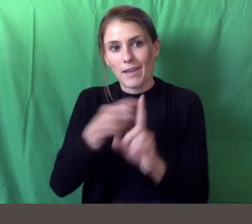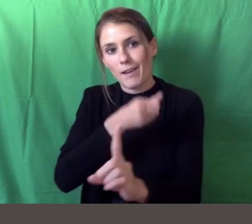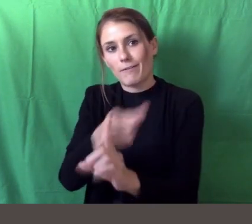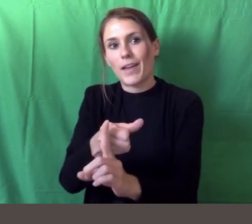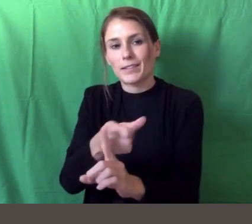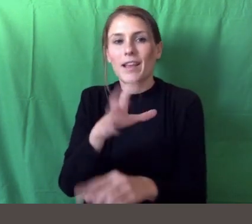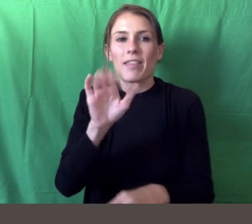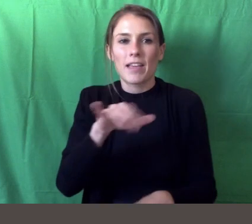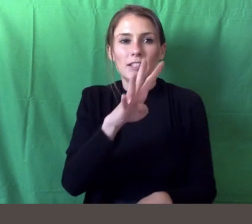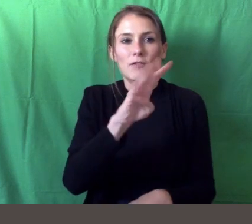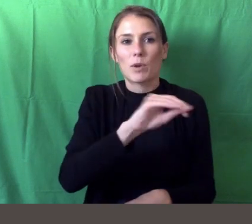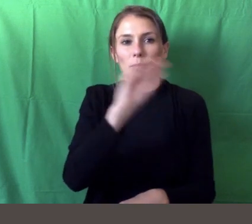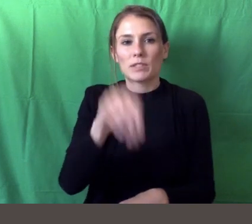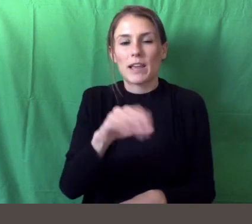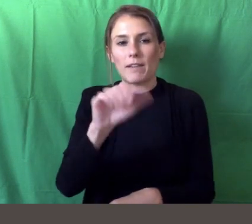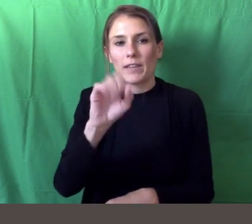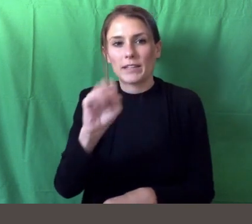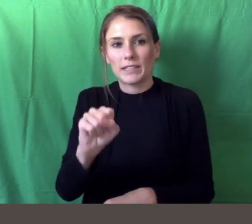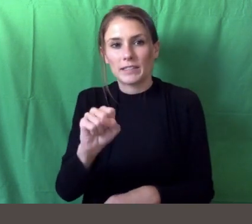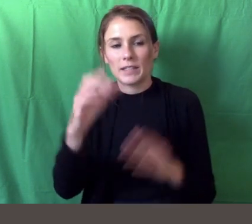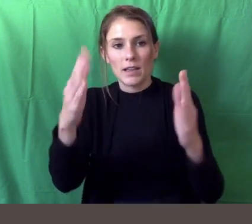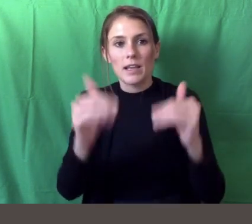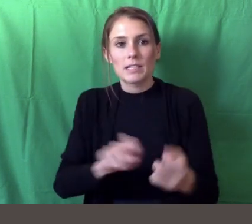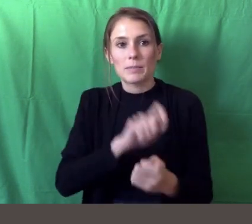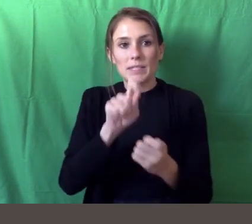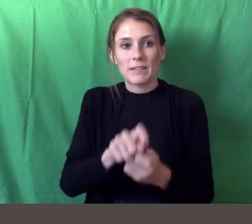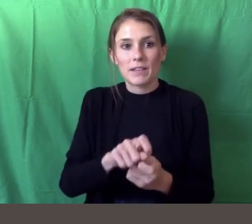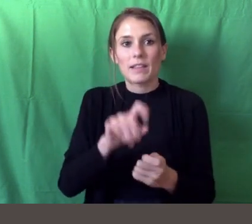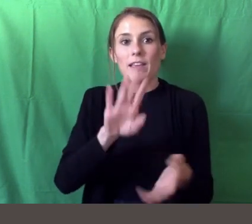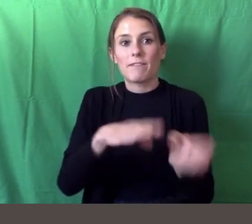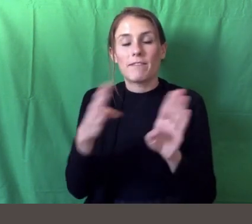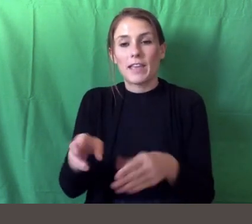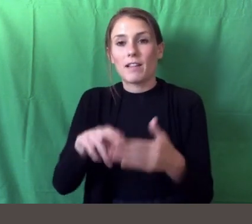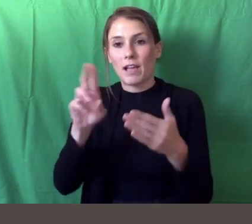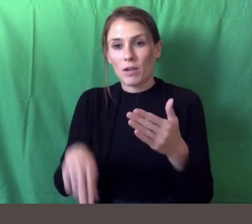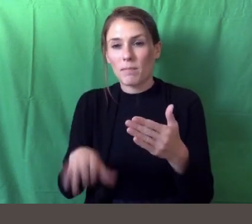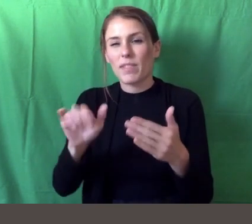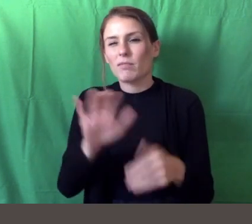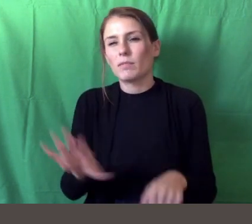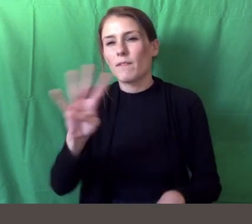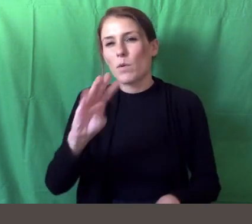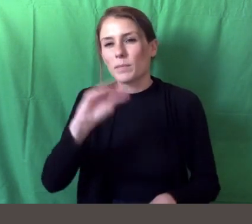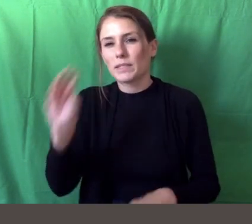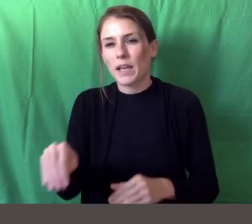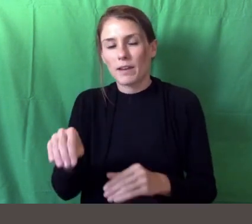and a particular adverse effect of fatal outcome, which is present in 4% of the cases.